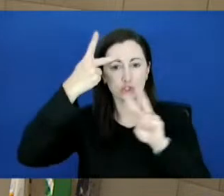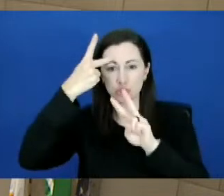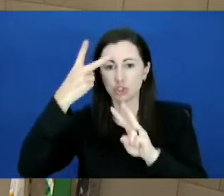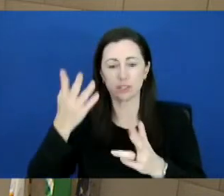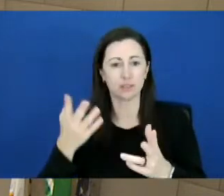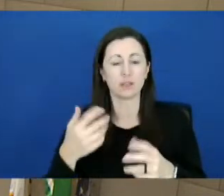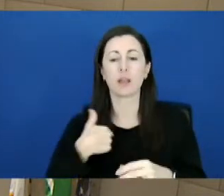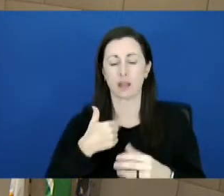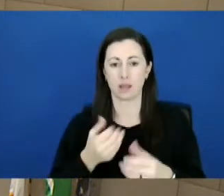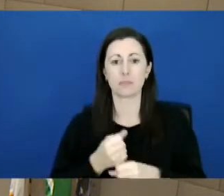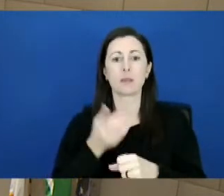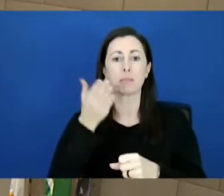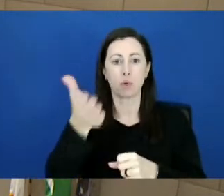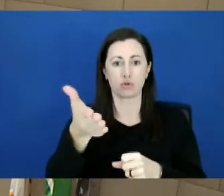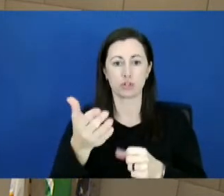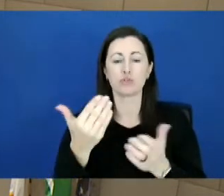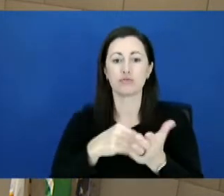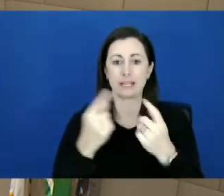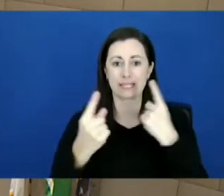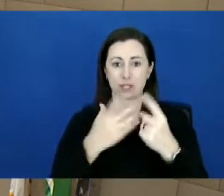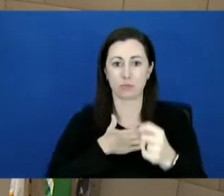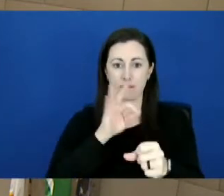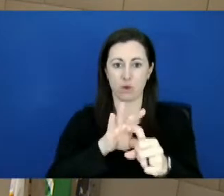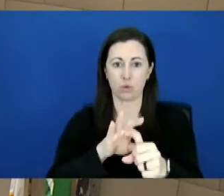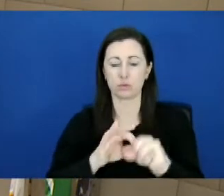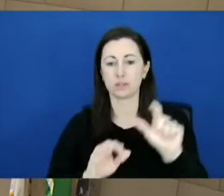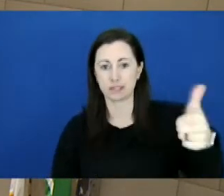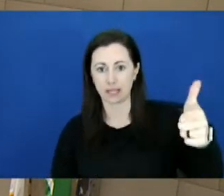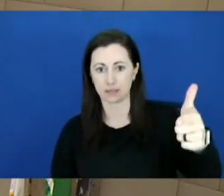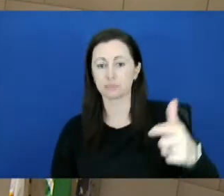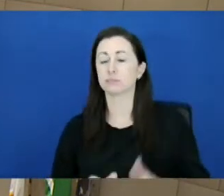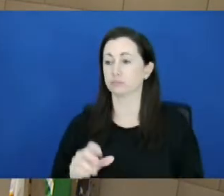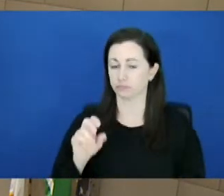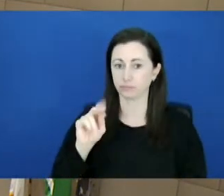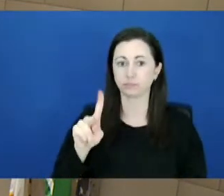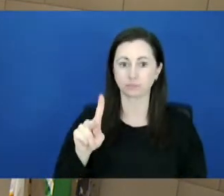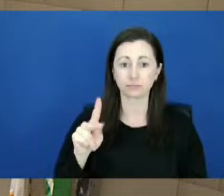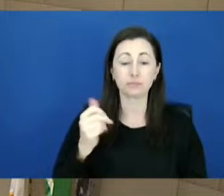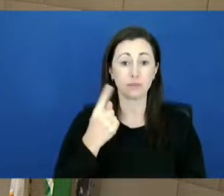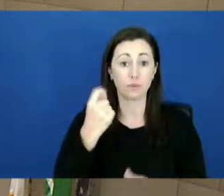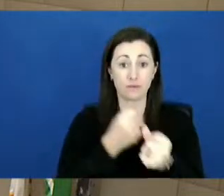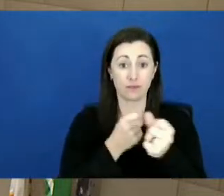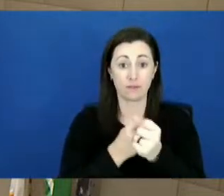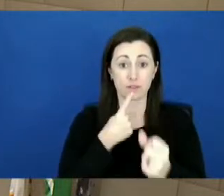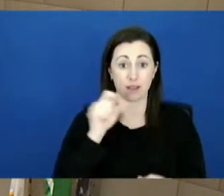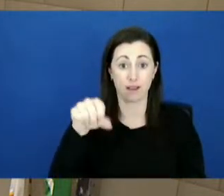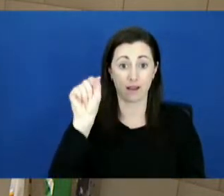SUPPORT T I MISUNDERSTOOD THE LANGUAGE. I MAKE A MOTION TO RECONSIDER